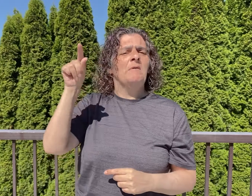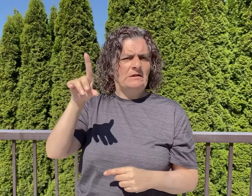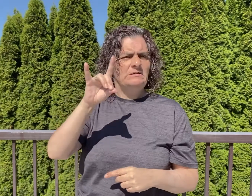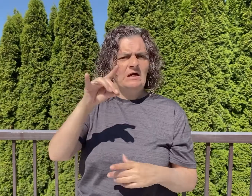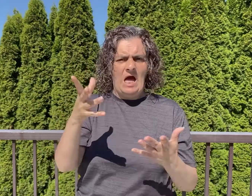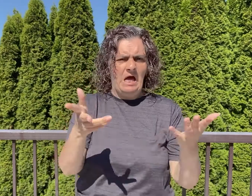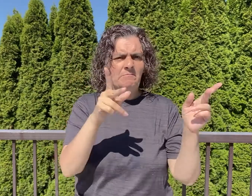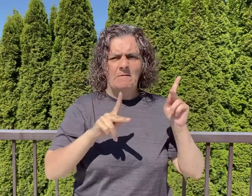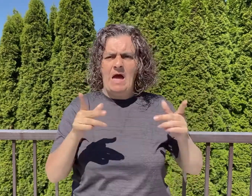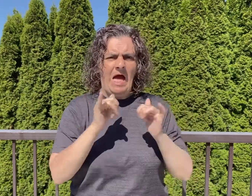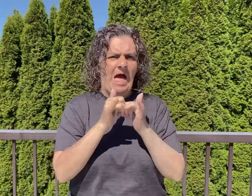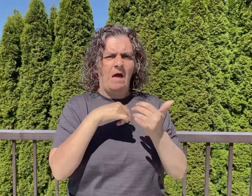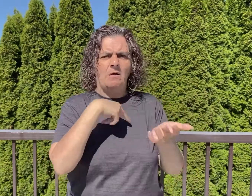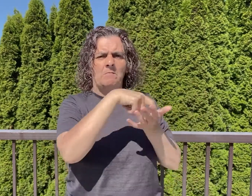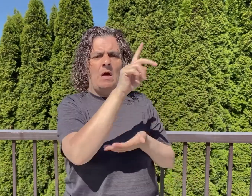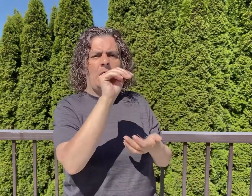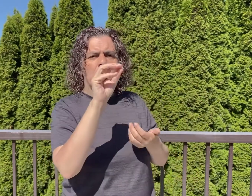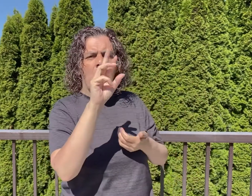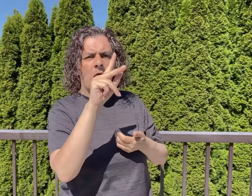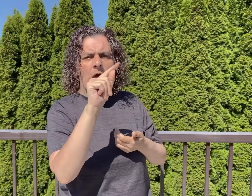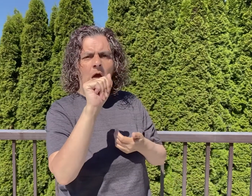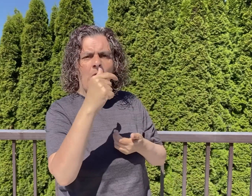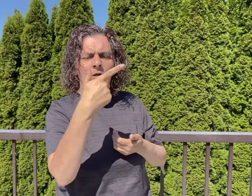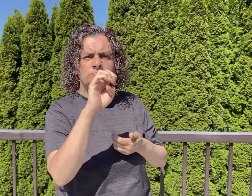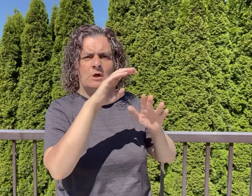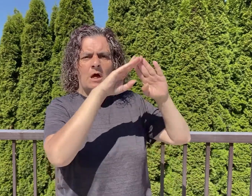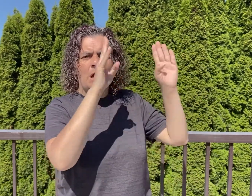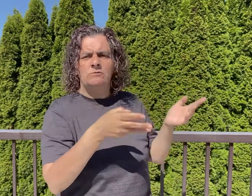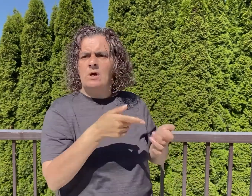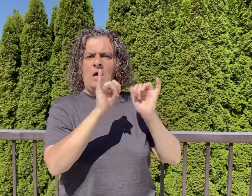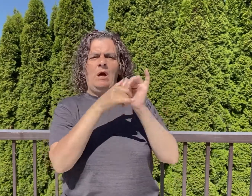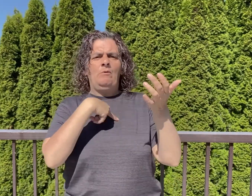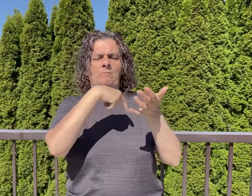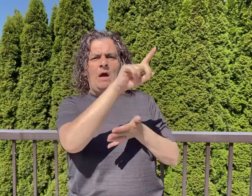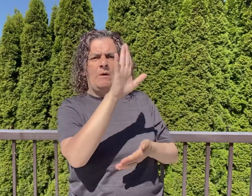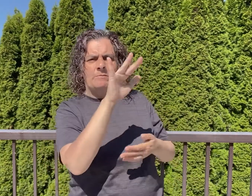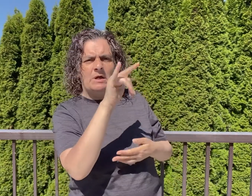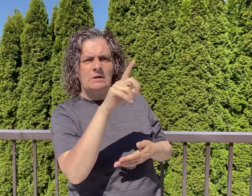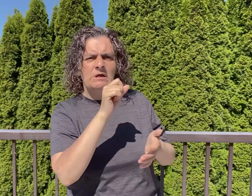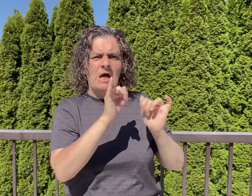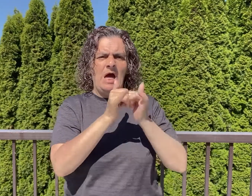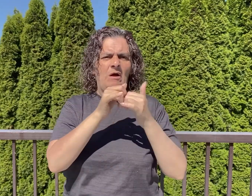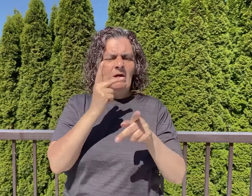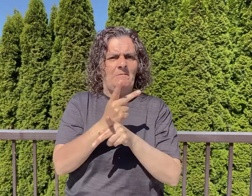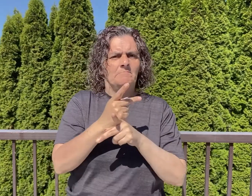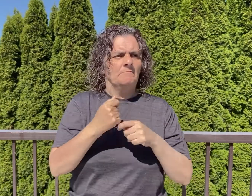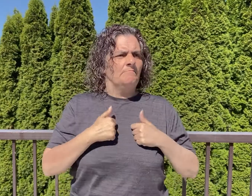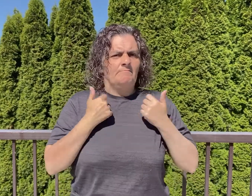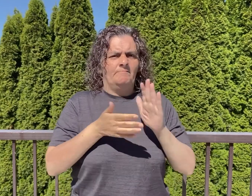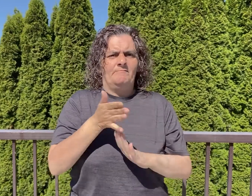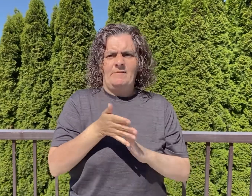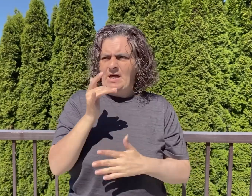People stressed over how they would be able to pay their mortgage, bills, or how they can survive